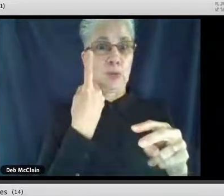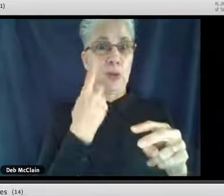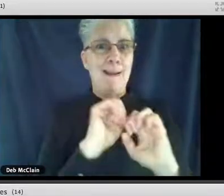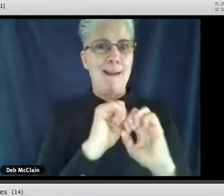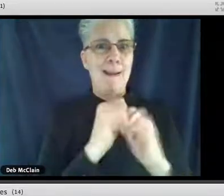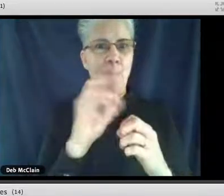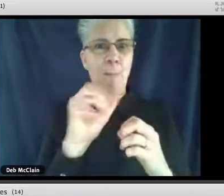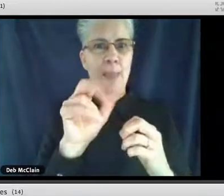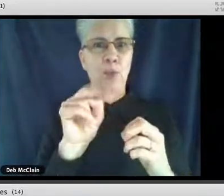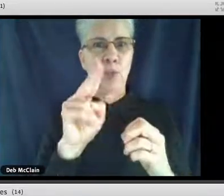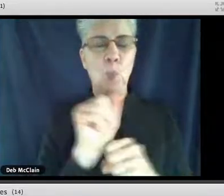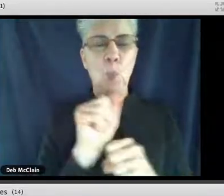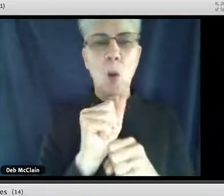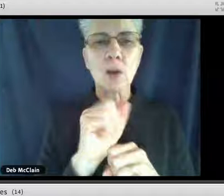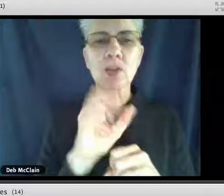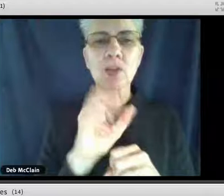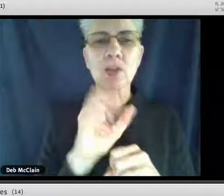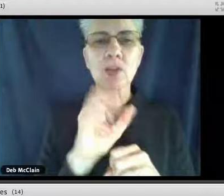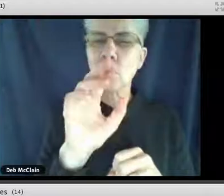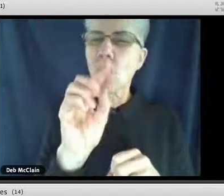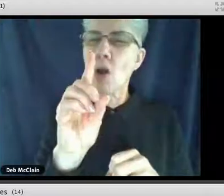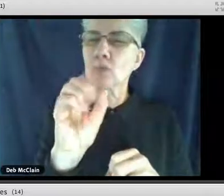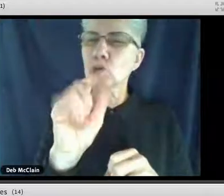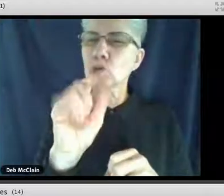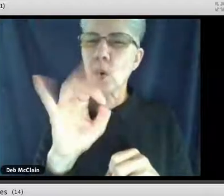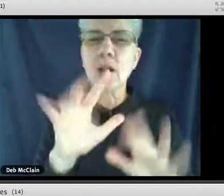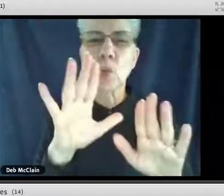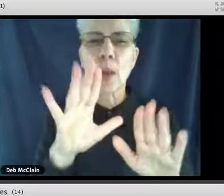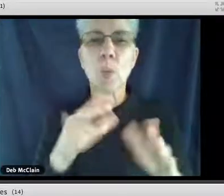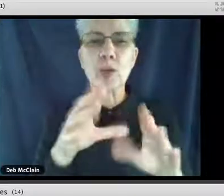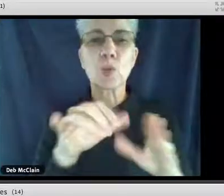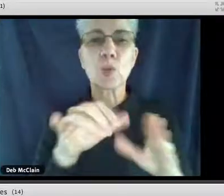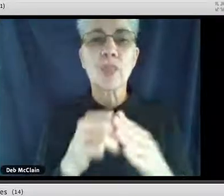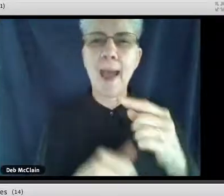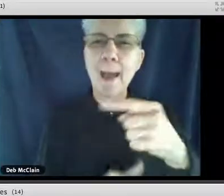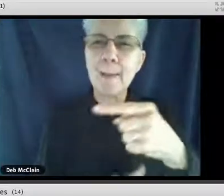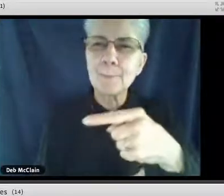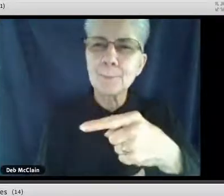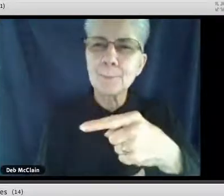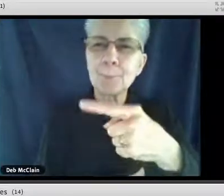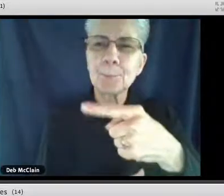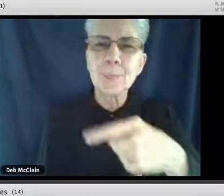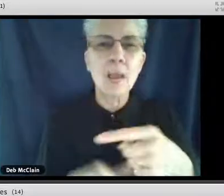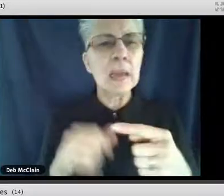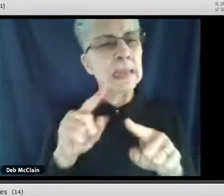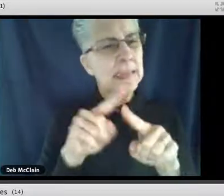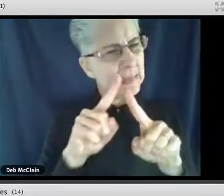so card sorting is really a great way to do this, and there's different, of course, options to do this.